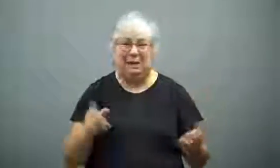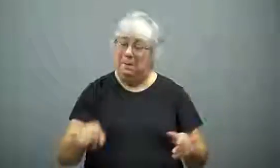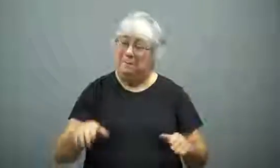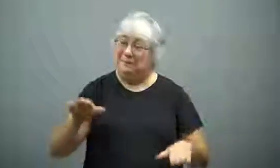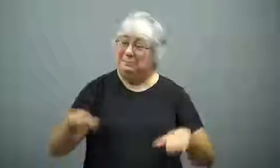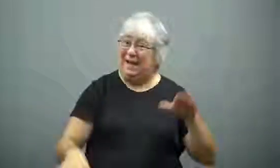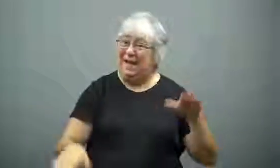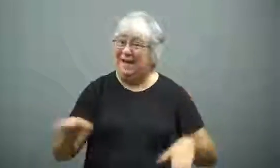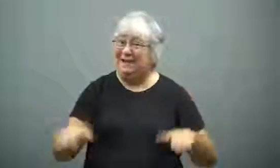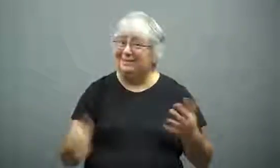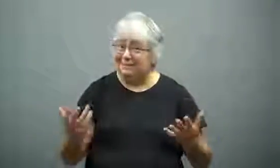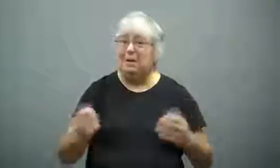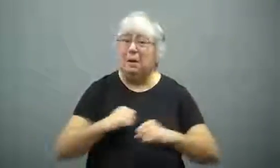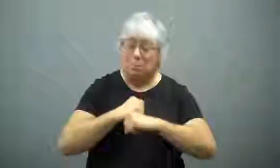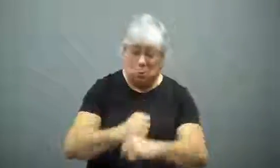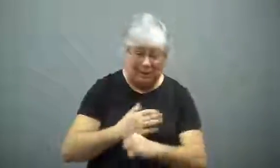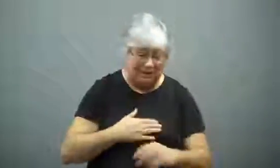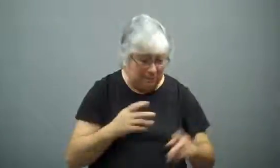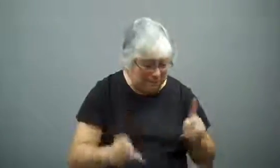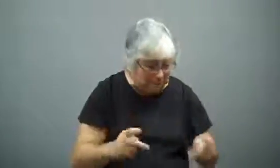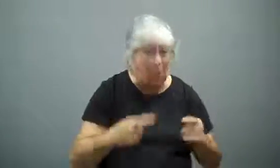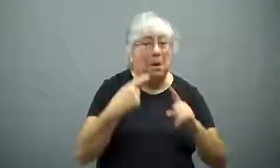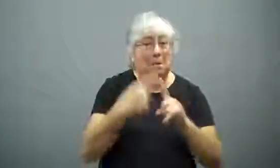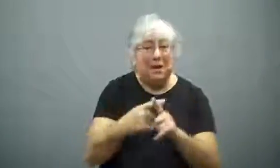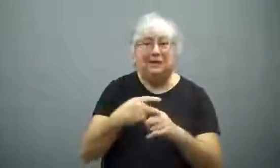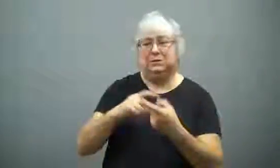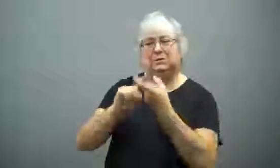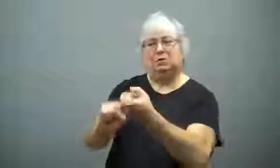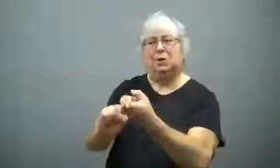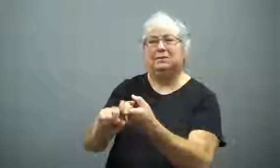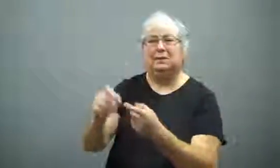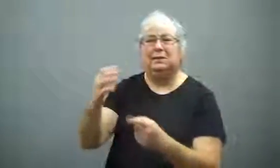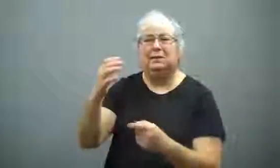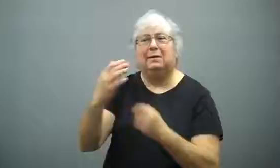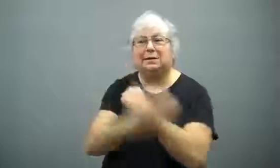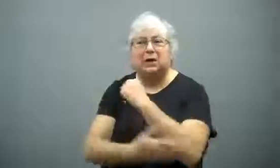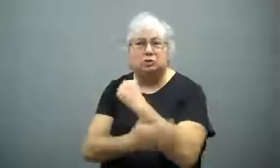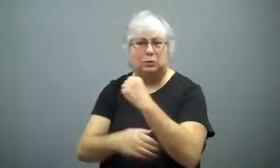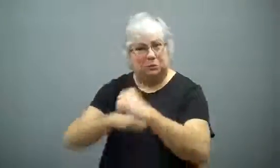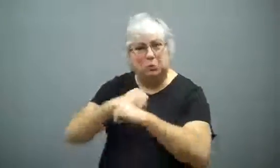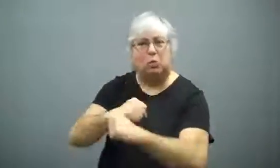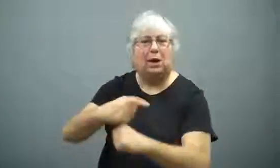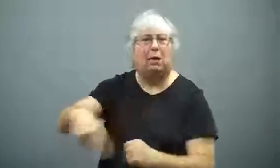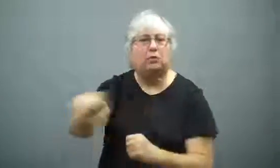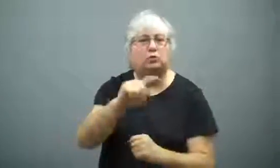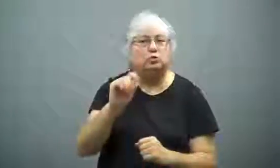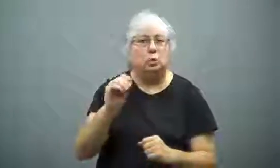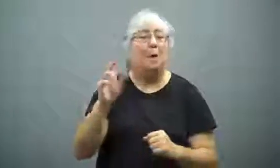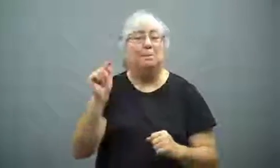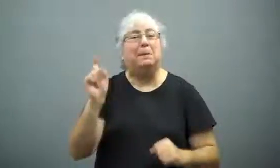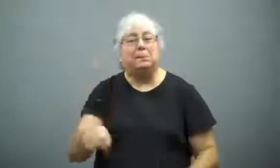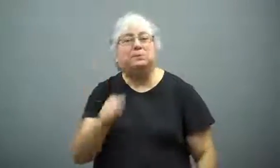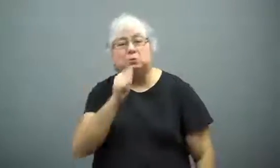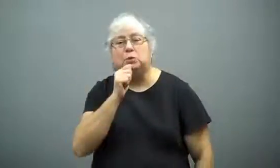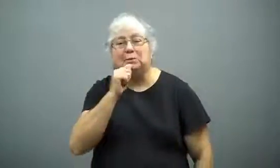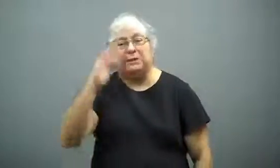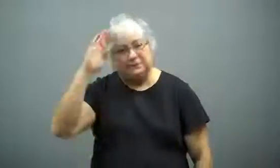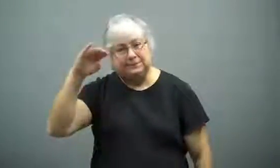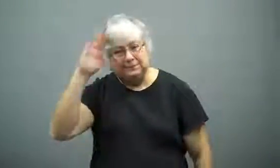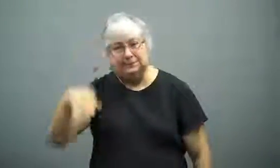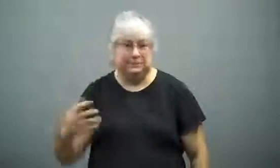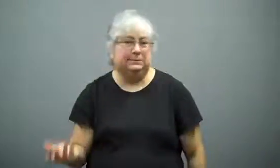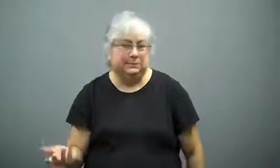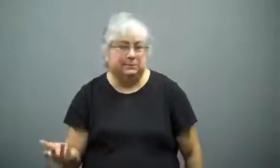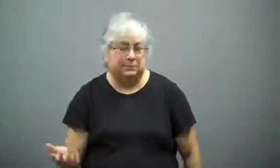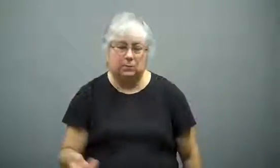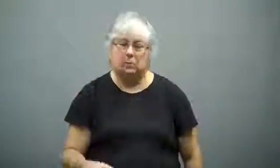He said there had to be a balance in protecting citizens and allies,